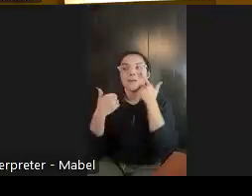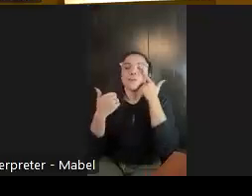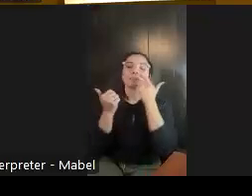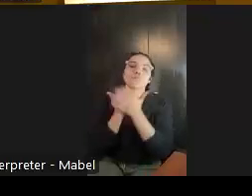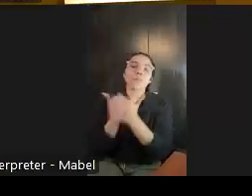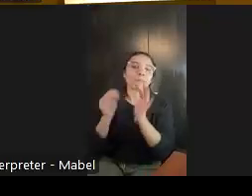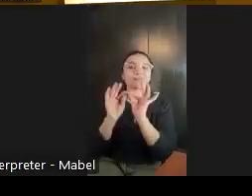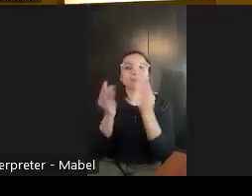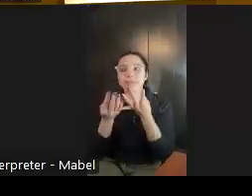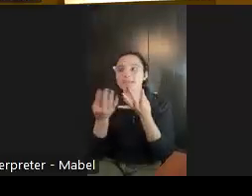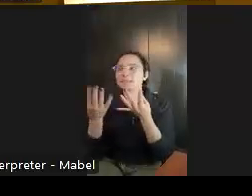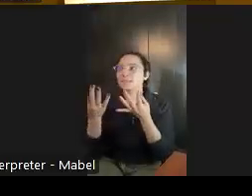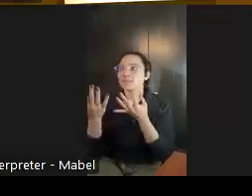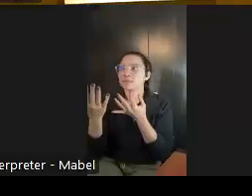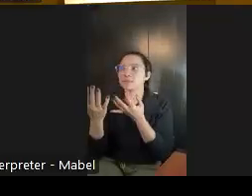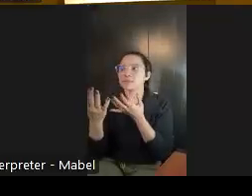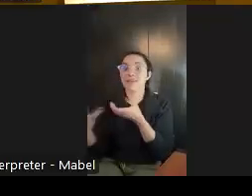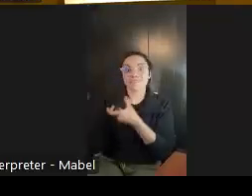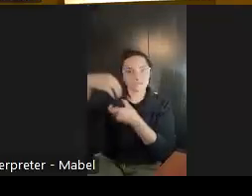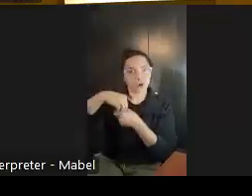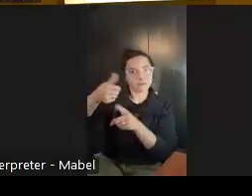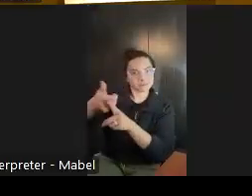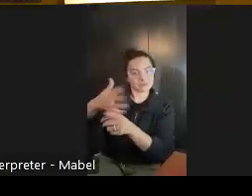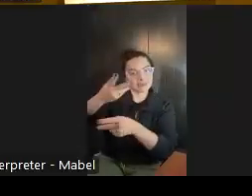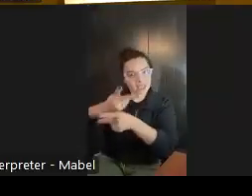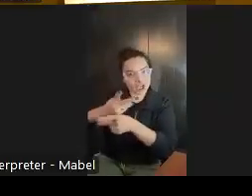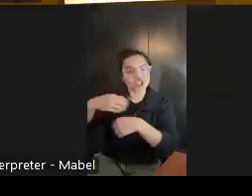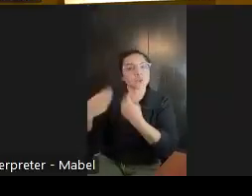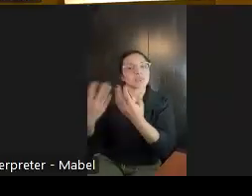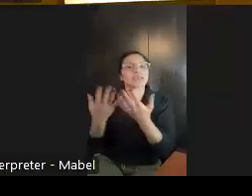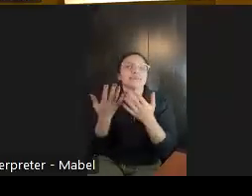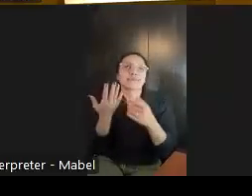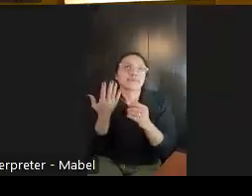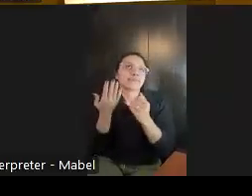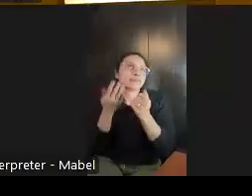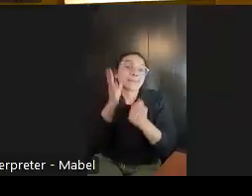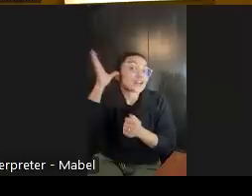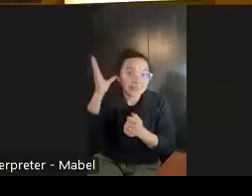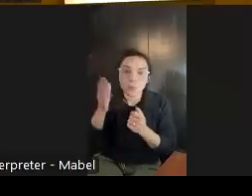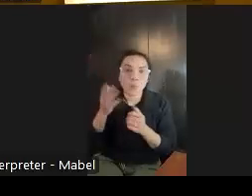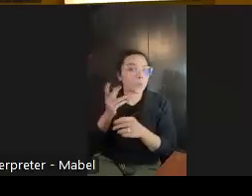care so giving a lot of um caregiver or parenting support and doing quite a bit of safety planning